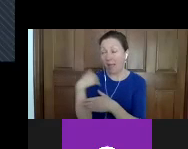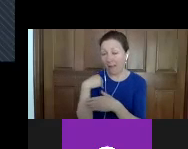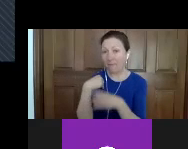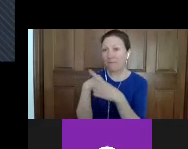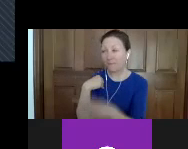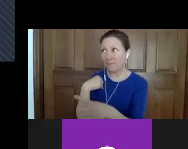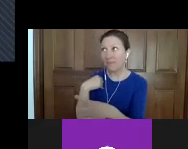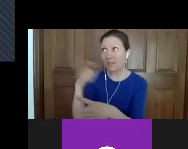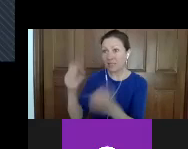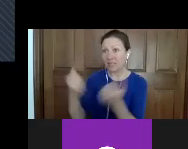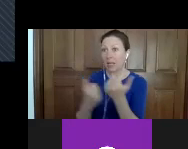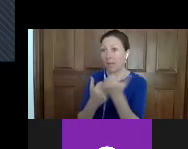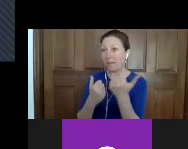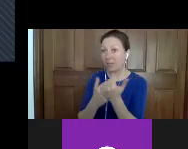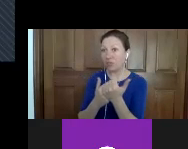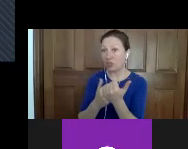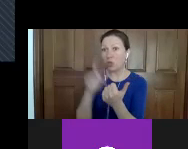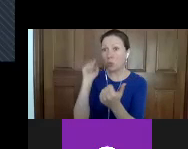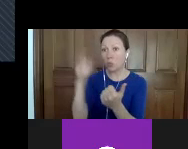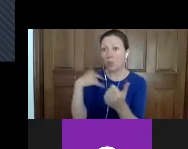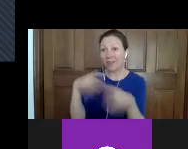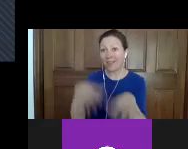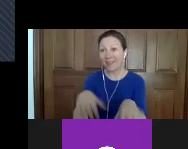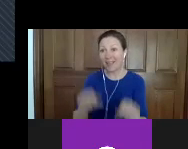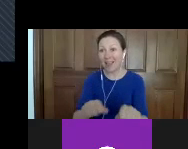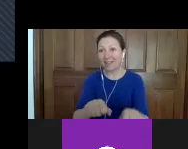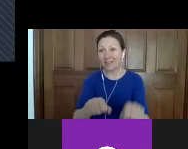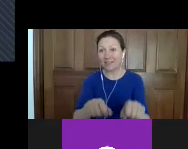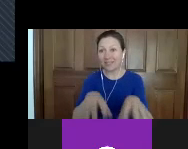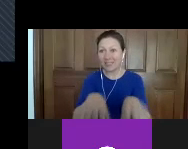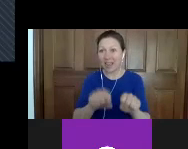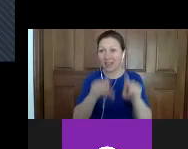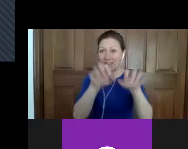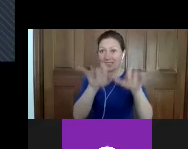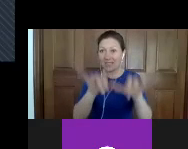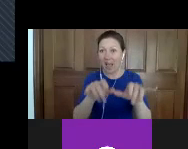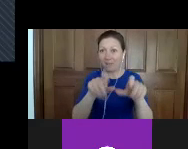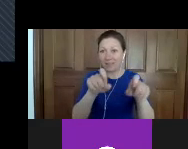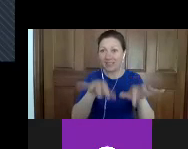considered at the same level as the able bodied people taking it. So disclosing ensures that